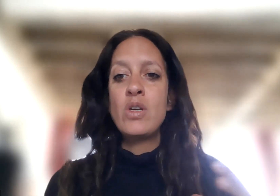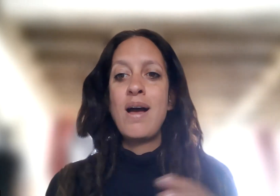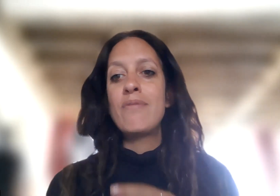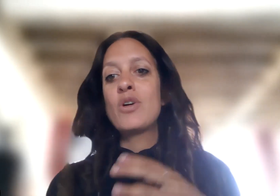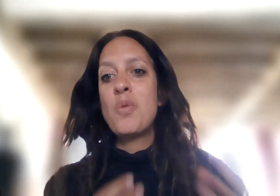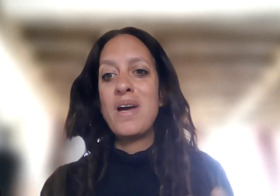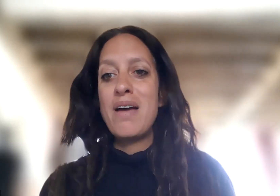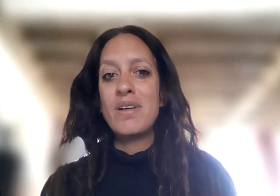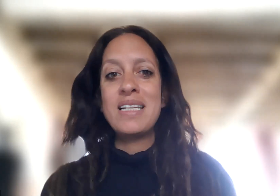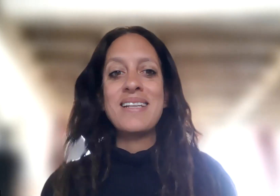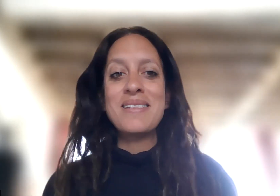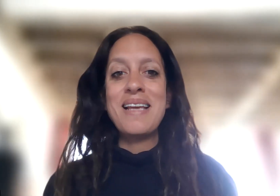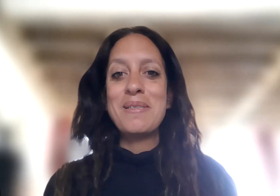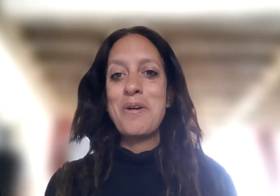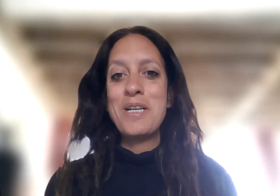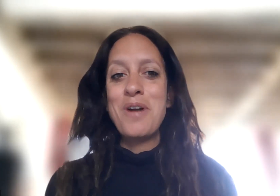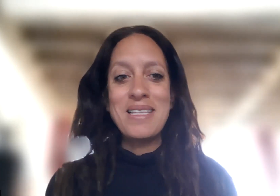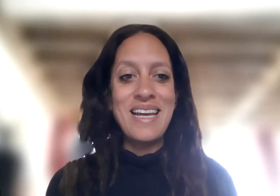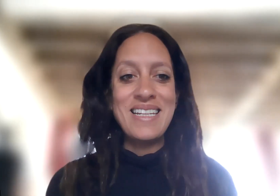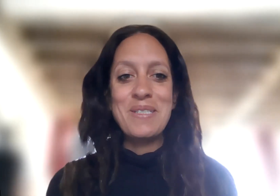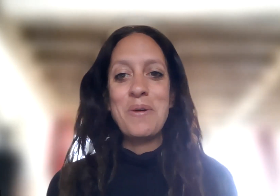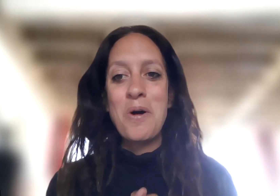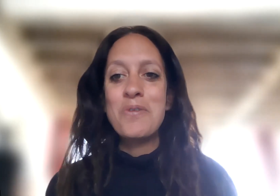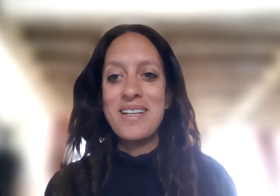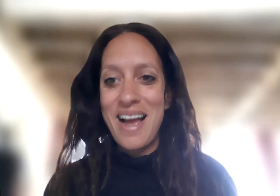disability inclusion roadmap. A thing that I would really like to highlight,